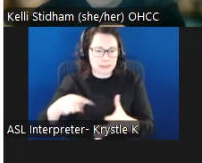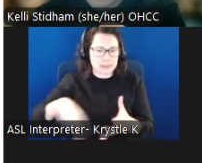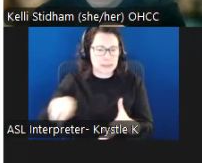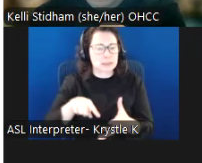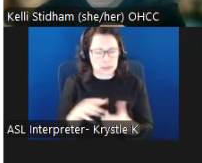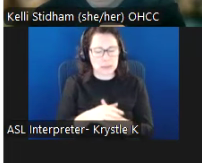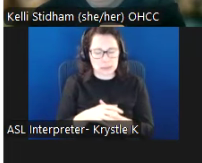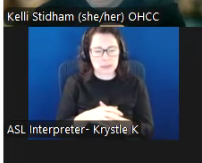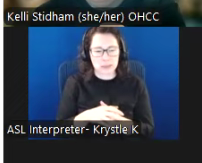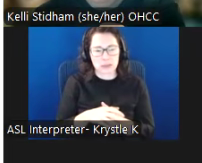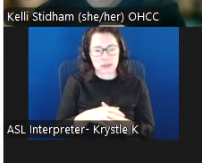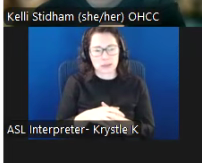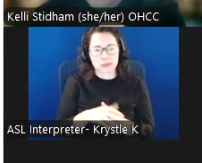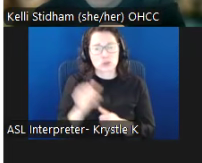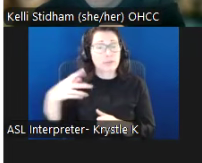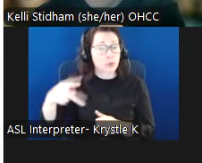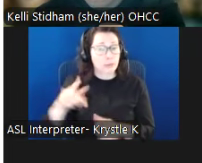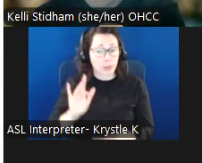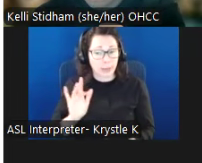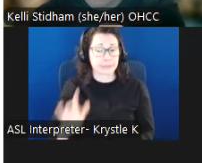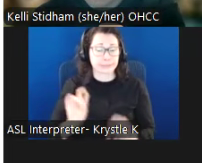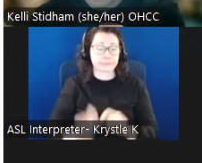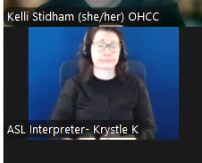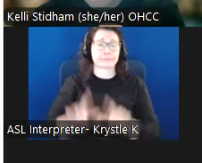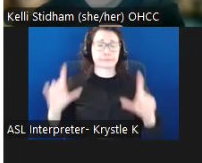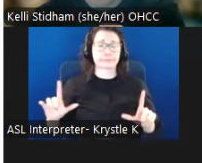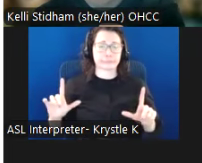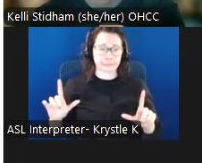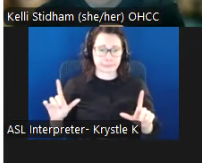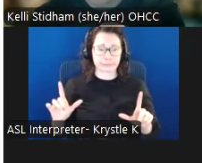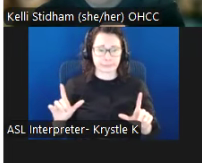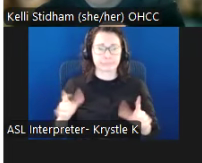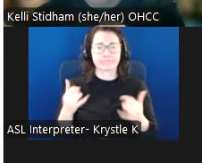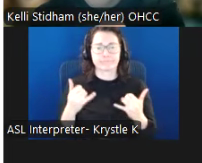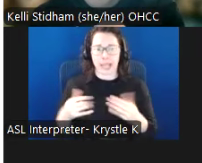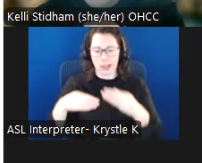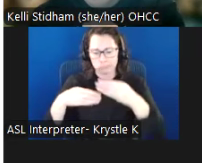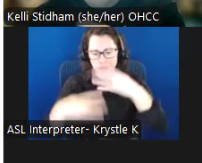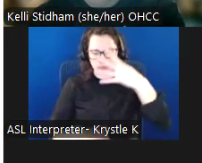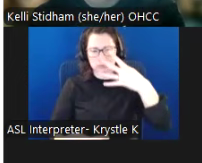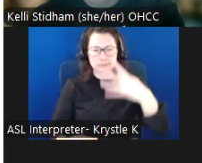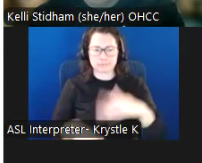if we go here to the home care